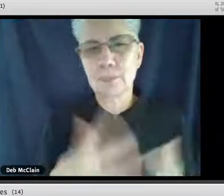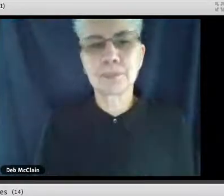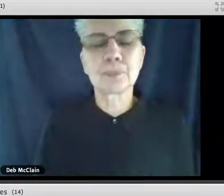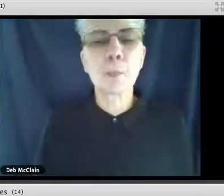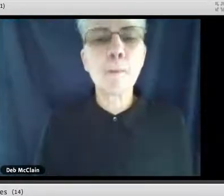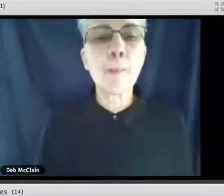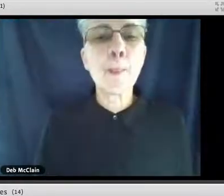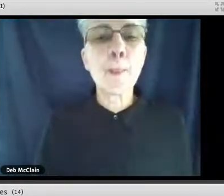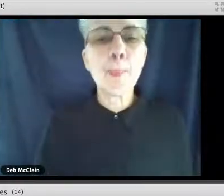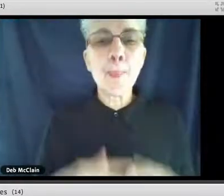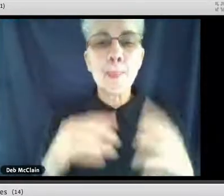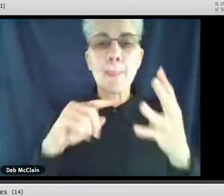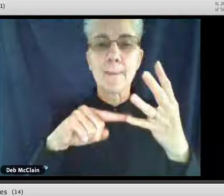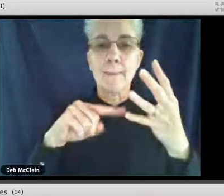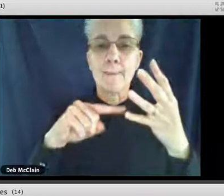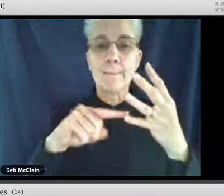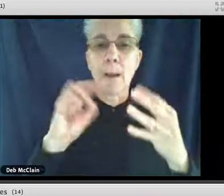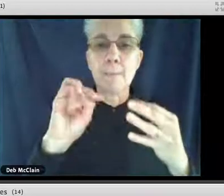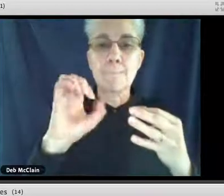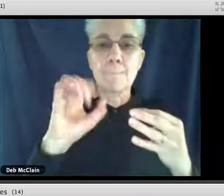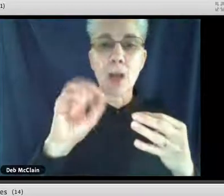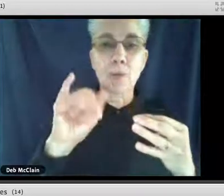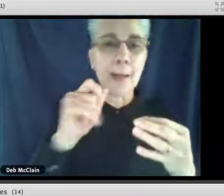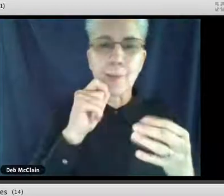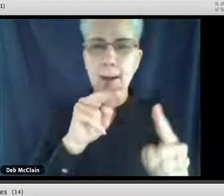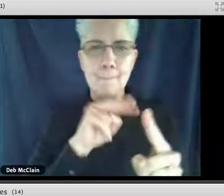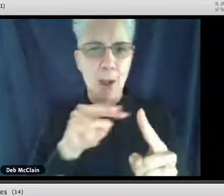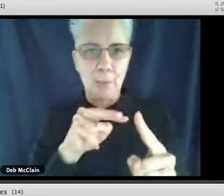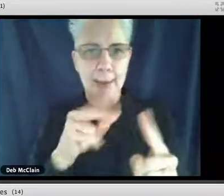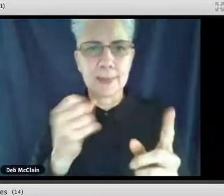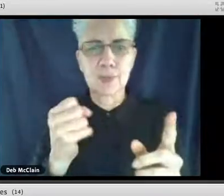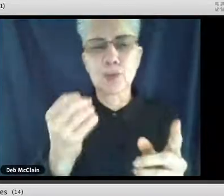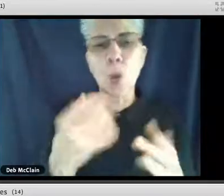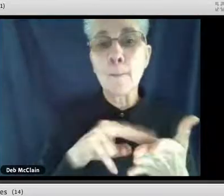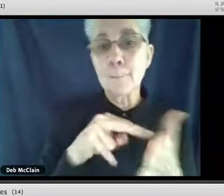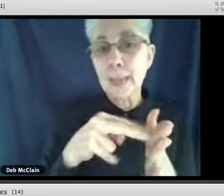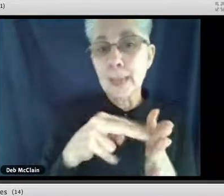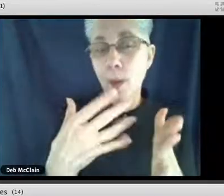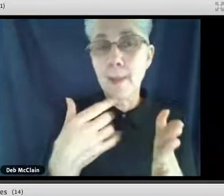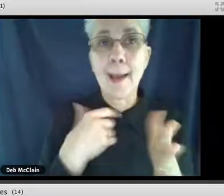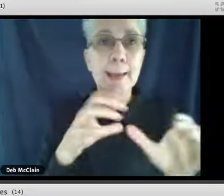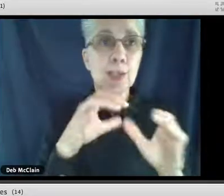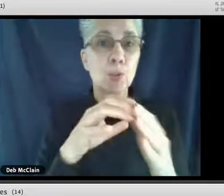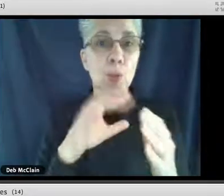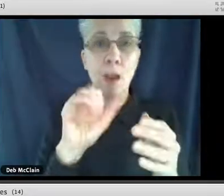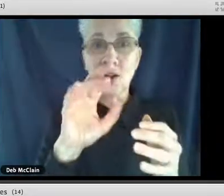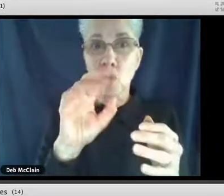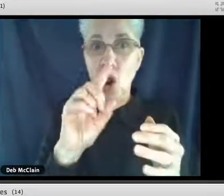And then there's moderated and unmoderated. Again, so what that means is, I can do this card sorting with you,